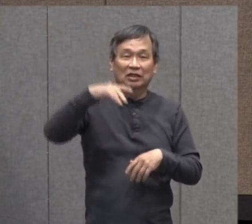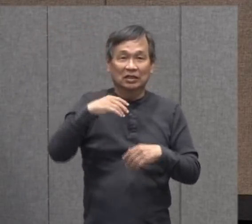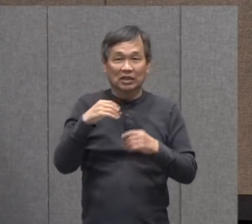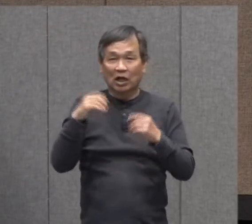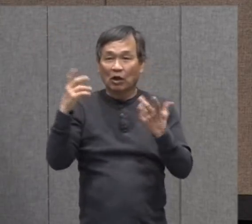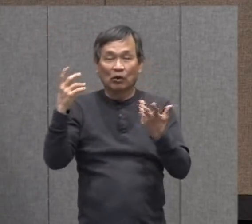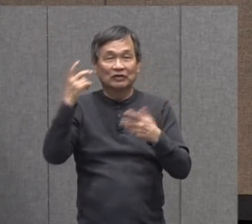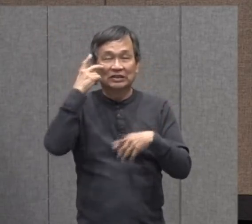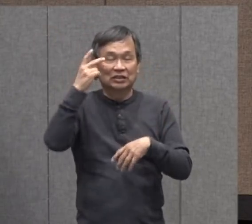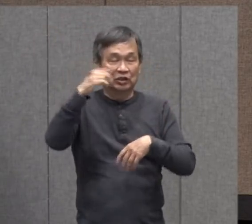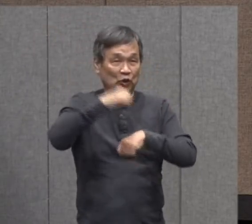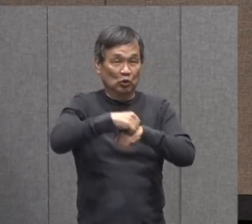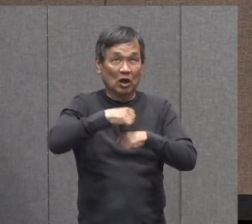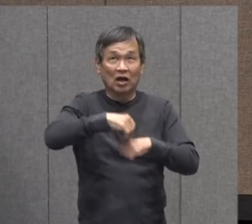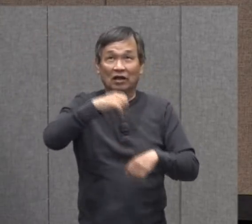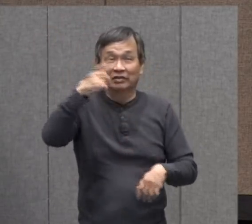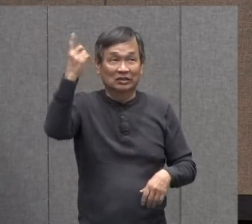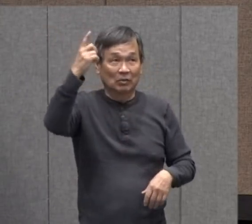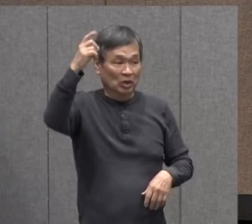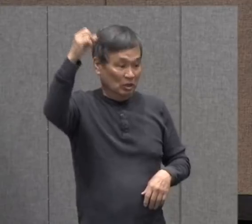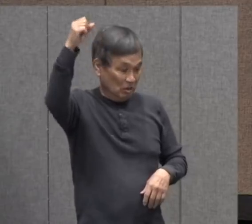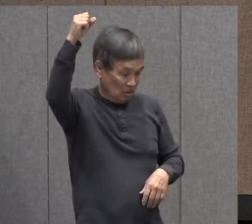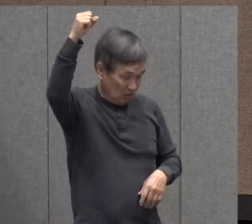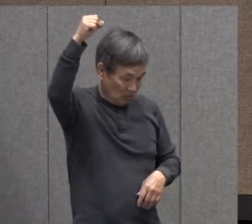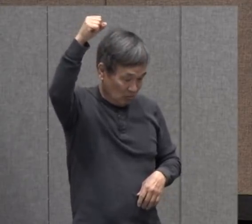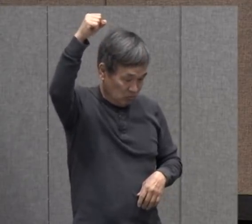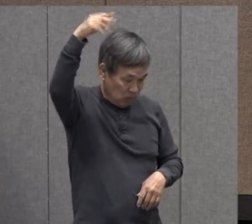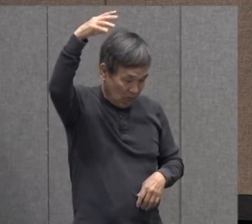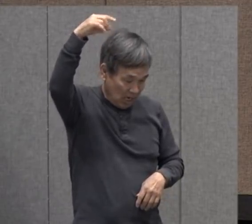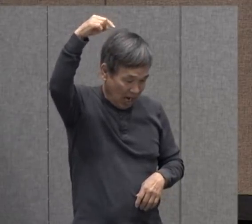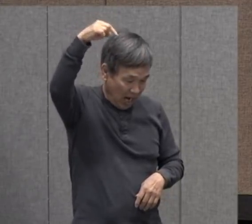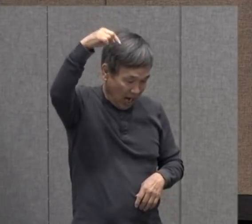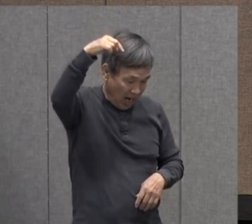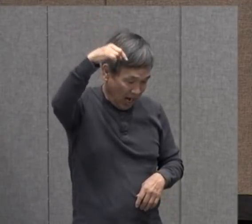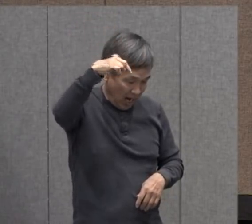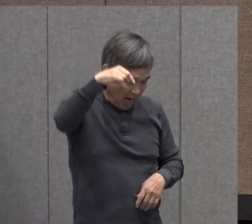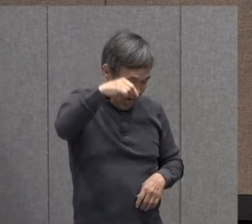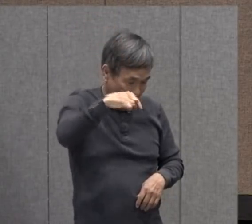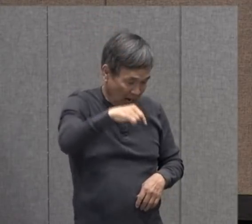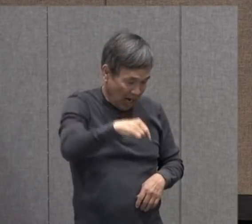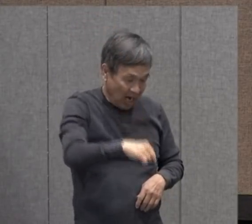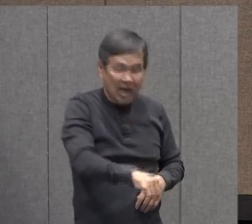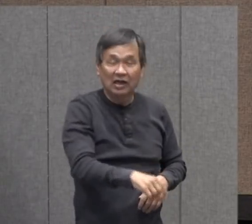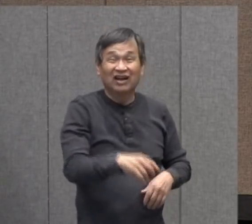if I was to drop this tennis ball, would it take a lot of energy to slow it down?